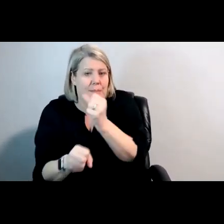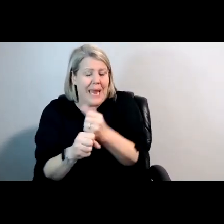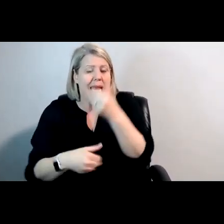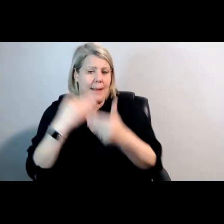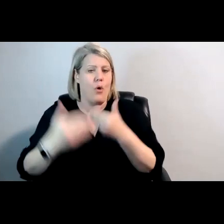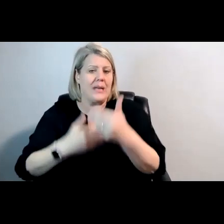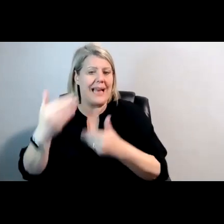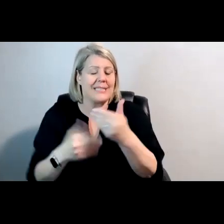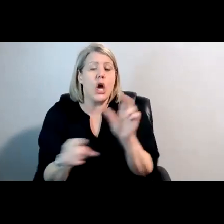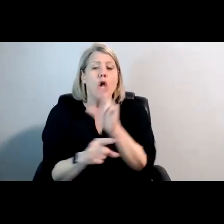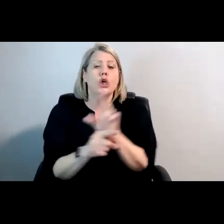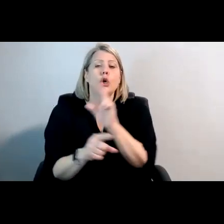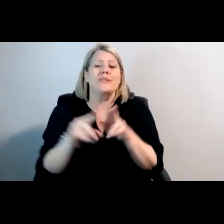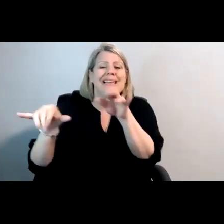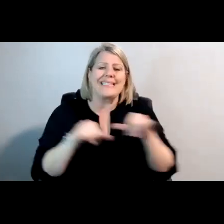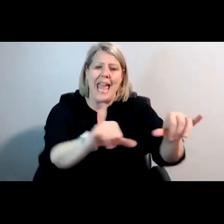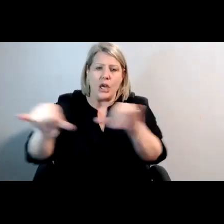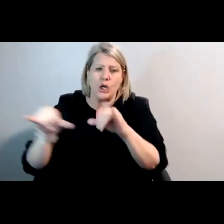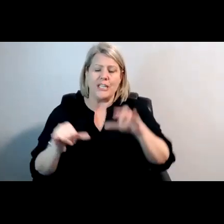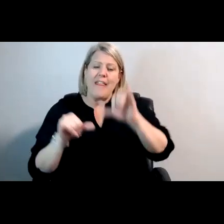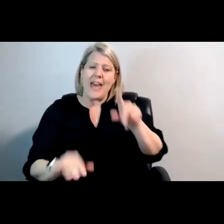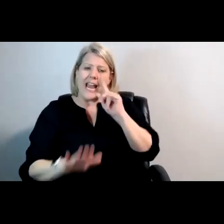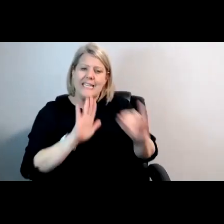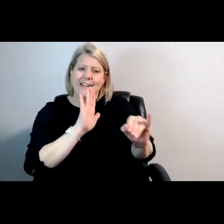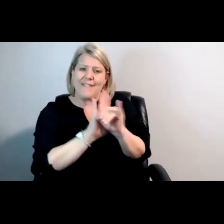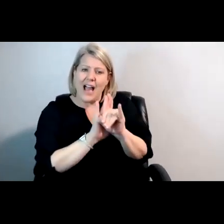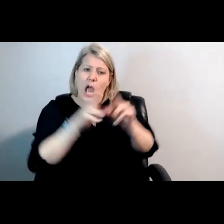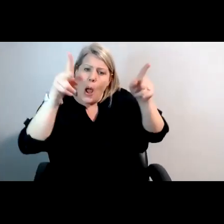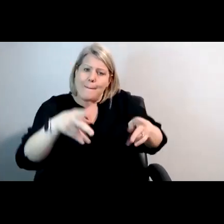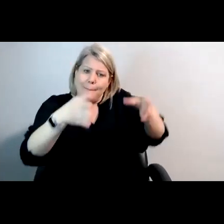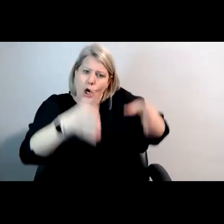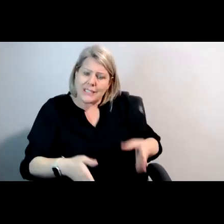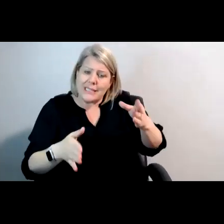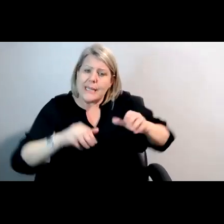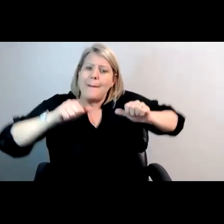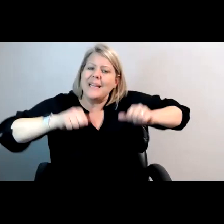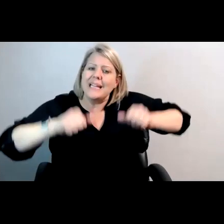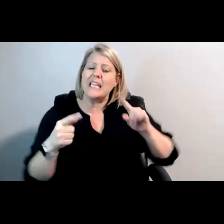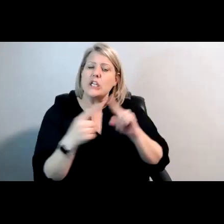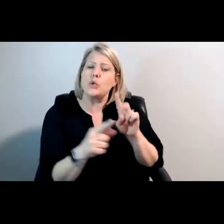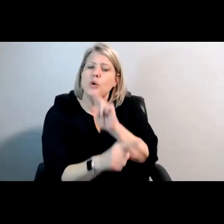that recognize a person's ability to be able to exercise their decision-making and practice their decision-making.